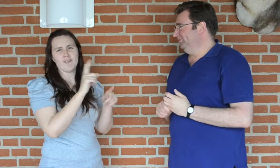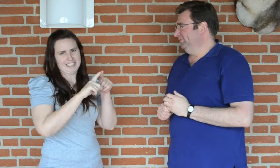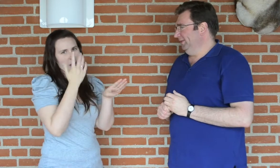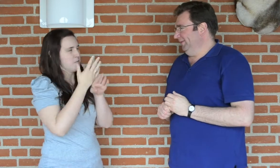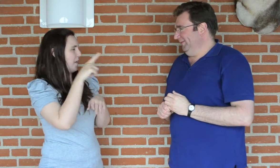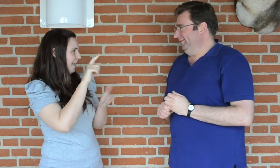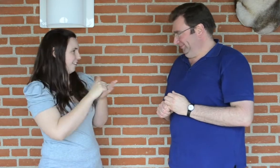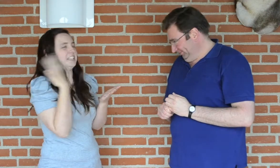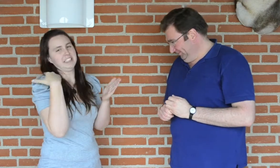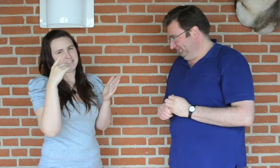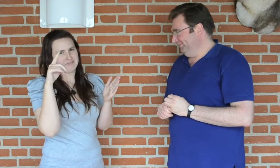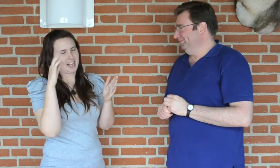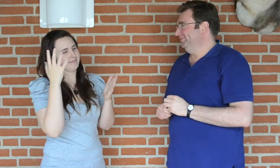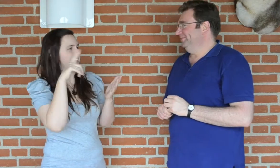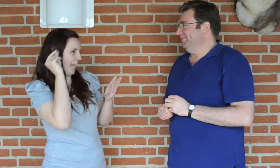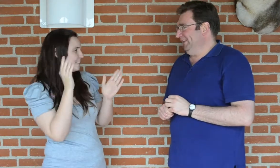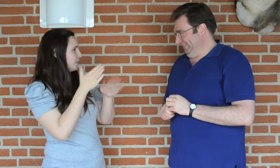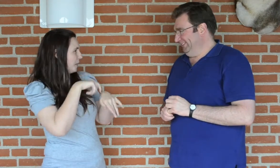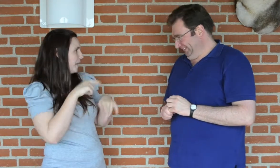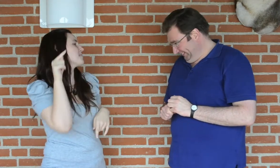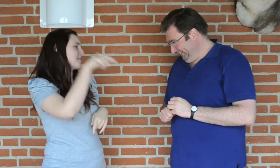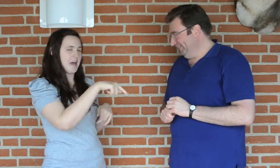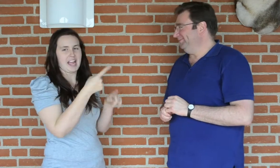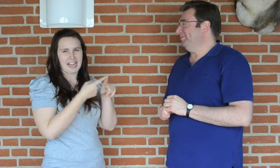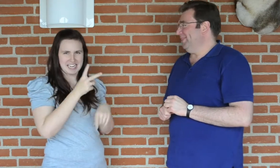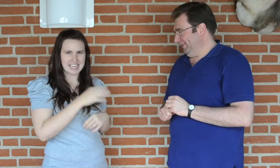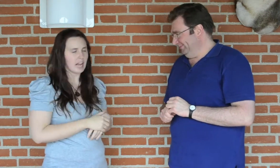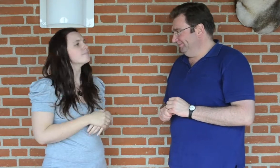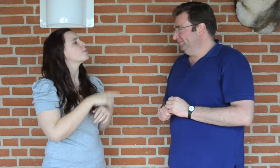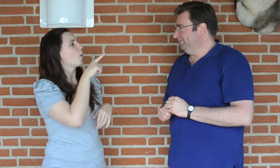And you're still working in England even though you just completed a short term work in Gallaudet.